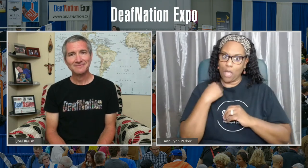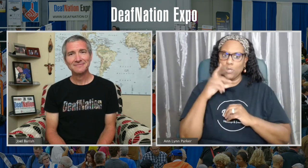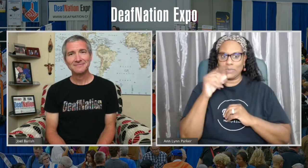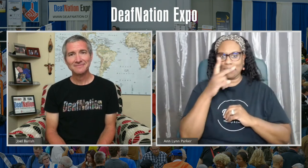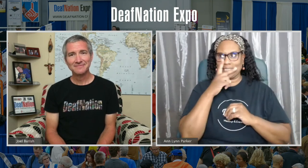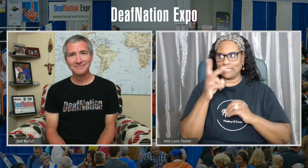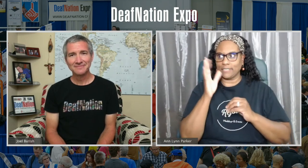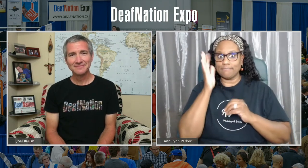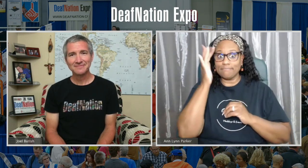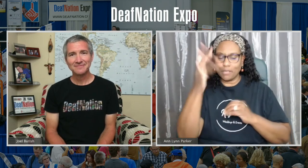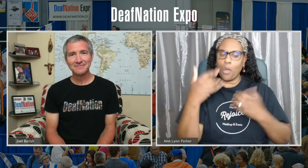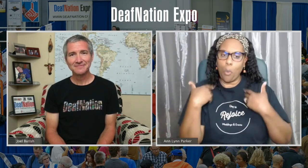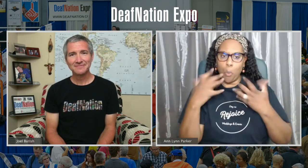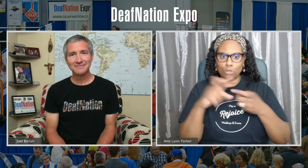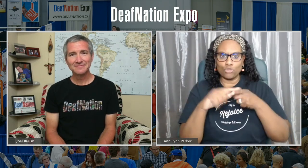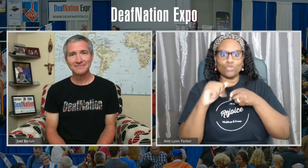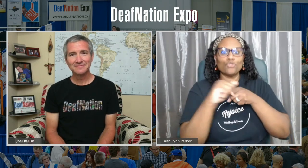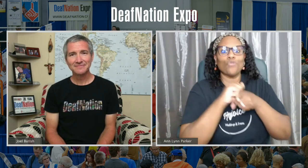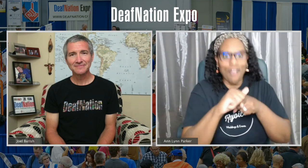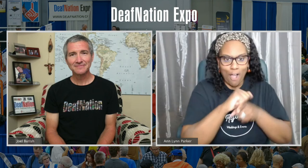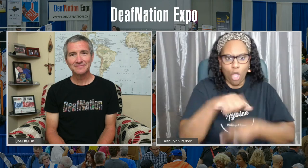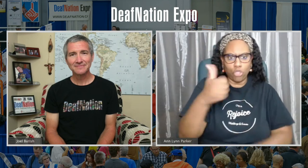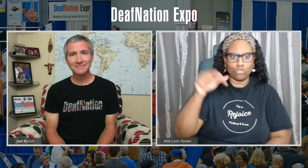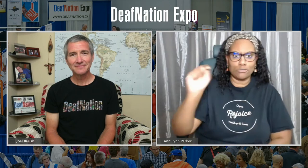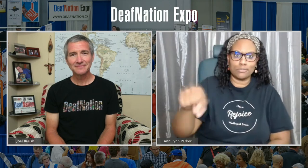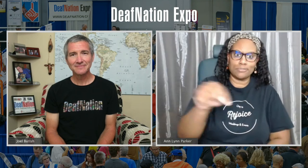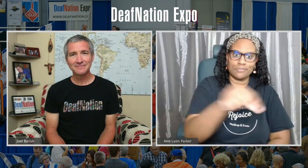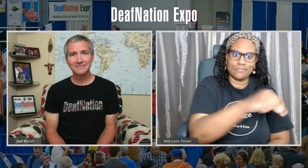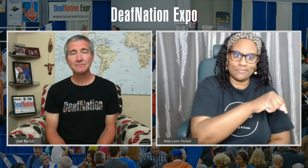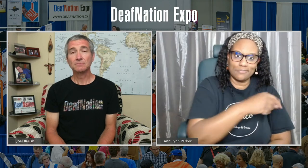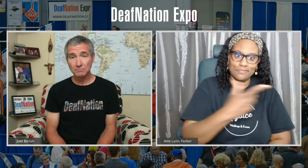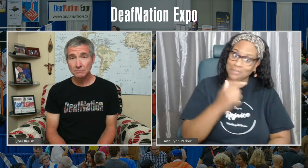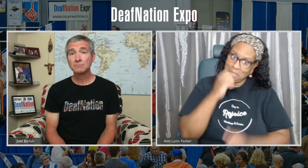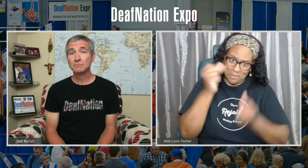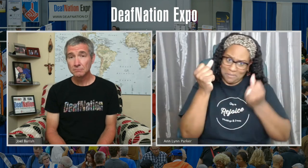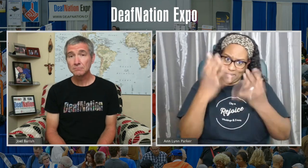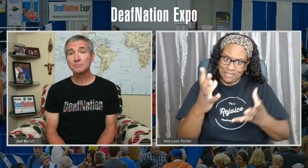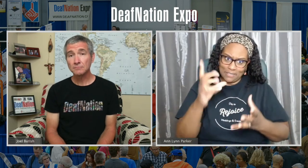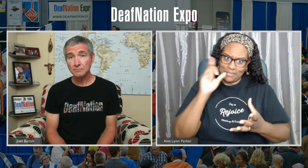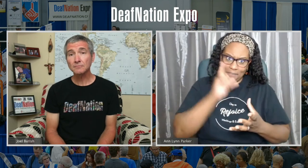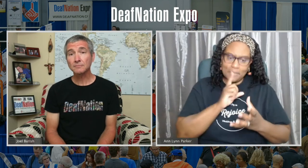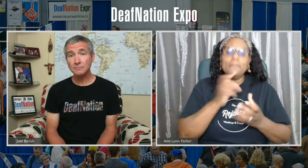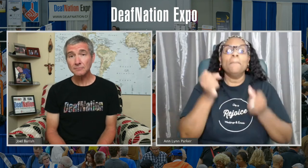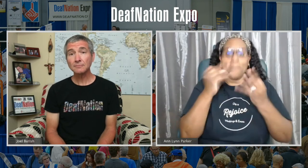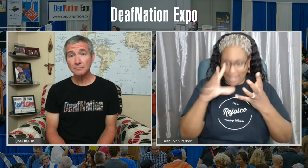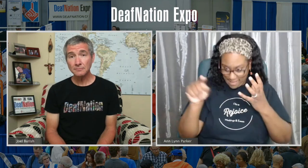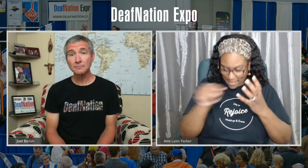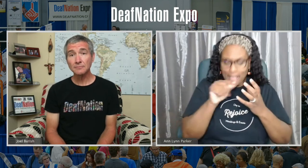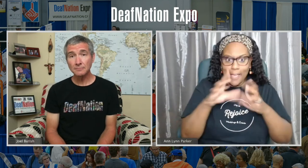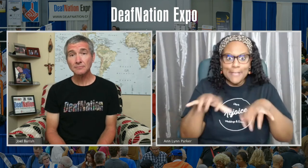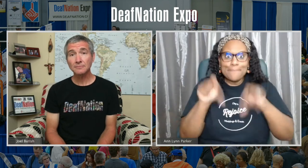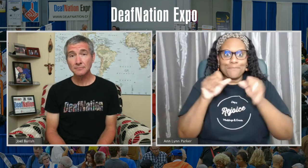So I do see that in the future I want to train others. Not many deaf people are in this business.